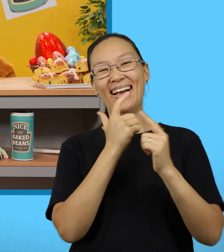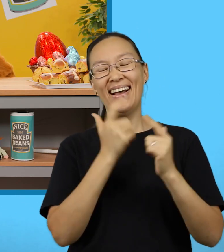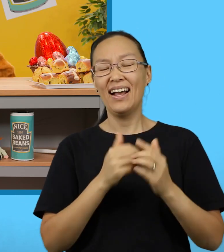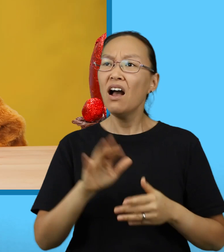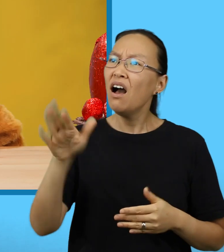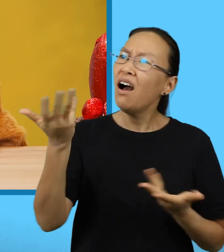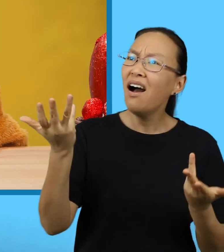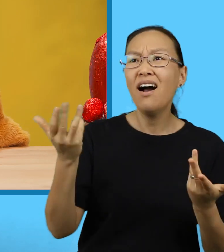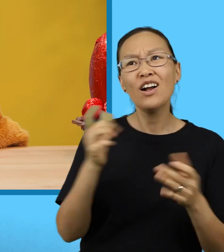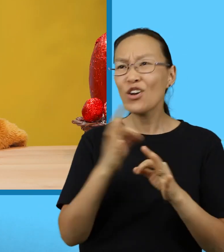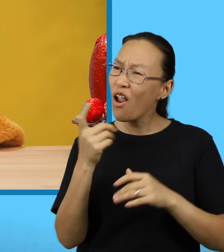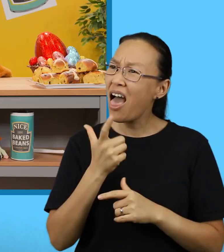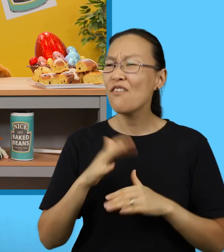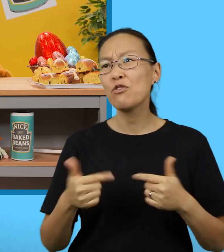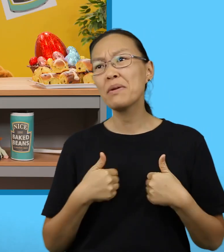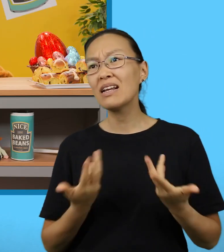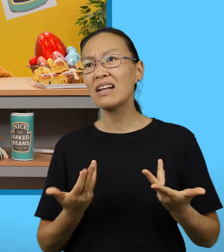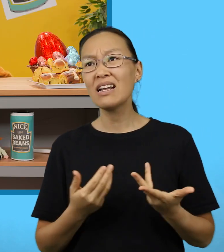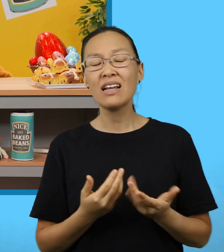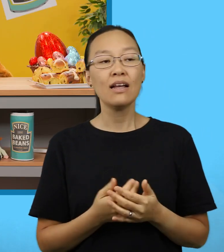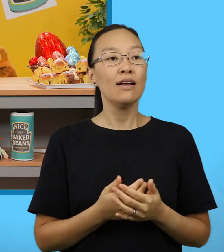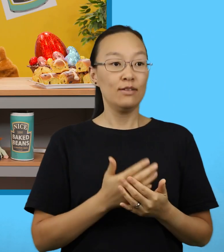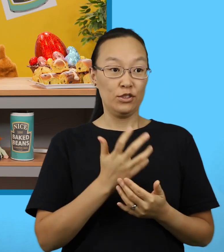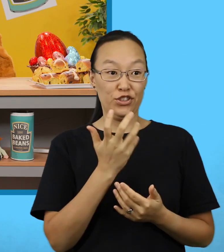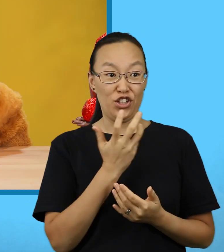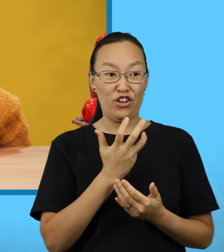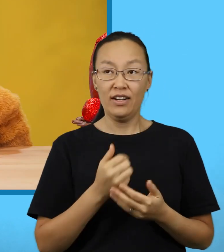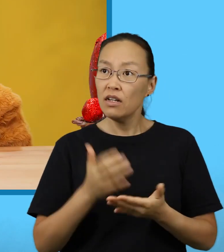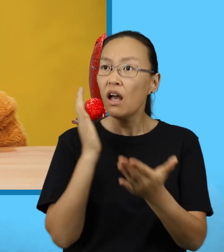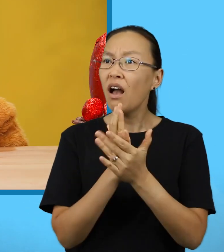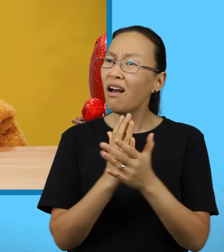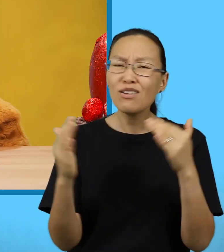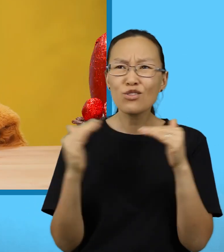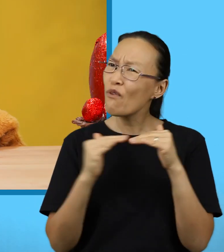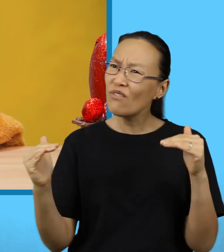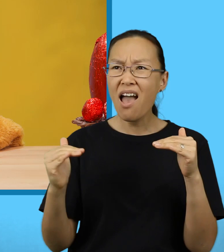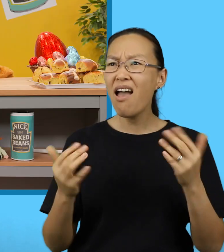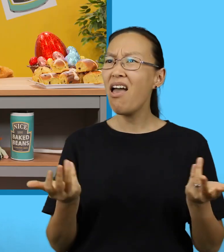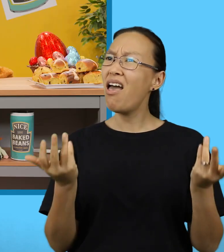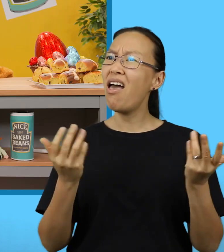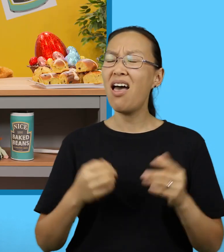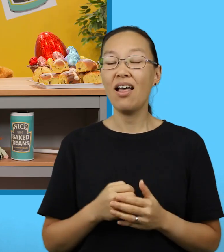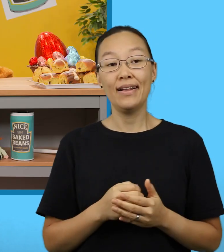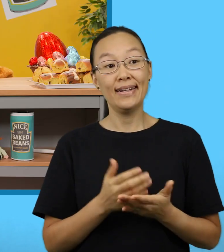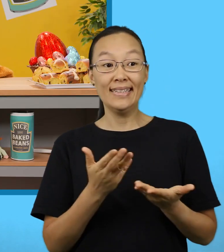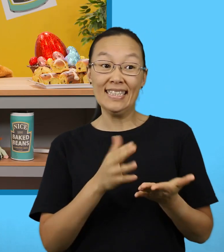Wait, don't laugh. Oh, sorry. Oh, cause that is not fair! No, you're right. It's not.